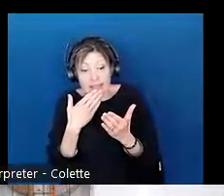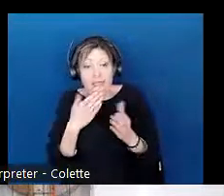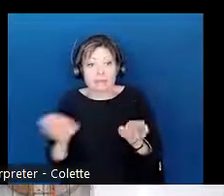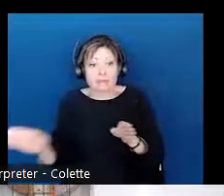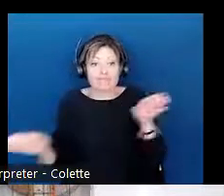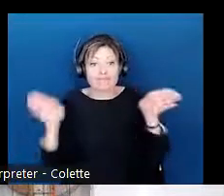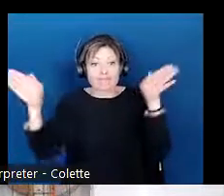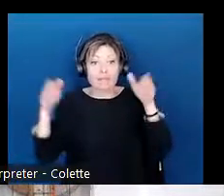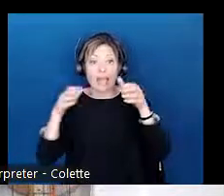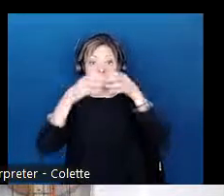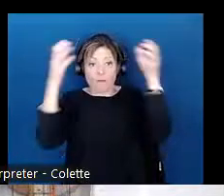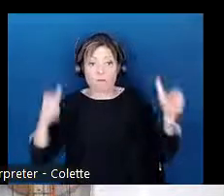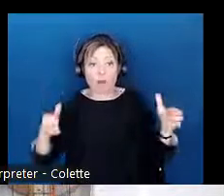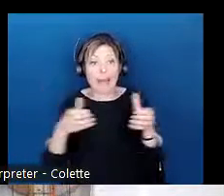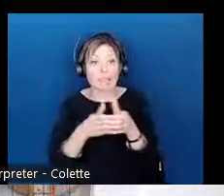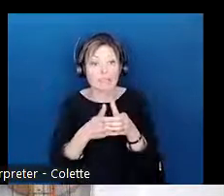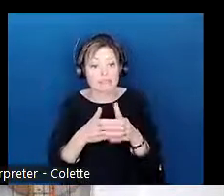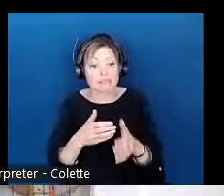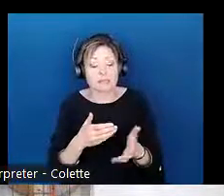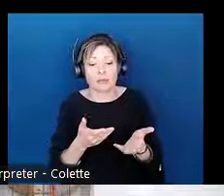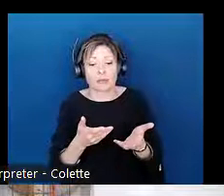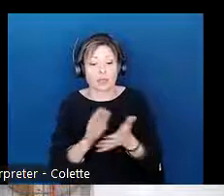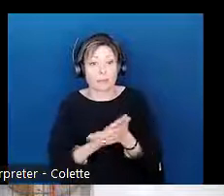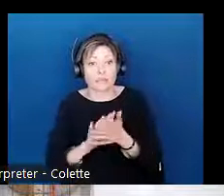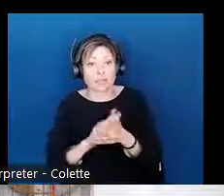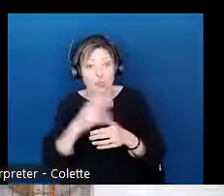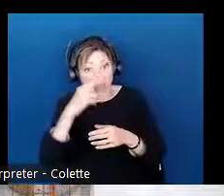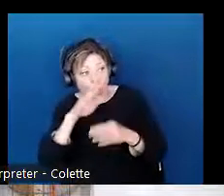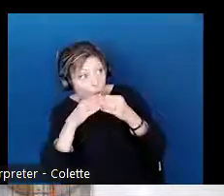because then you're framing the views you know depending on what height you are and